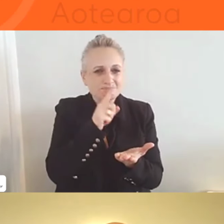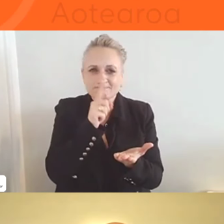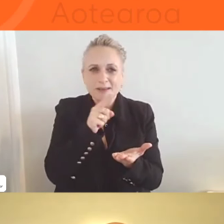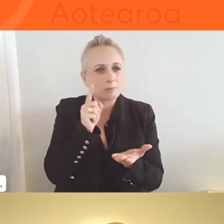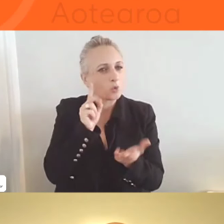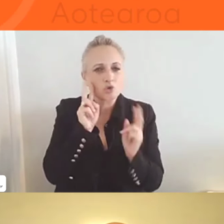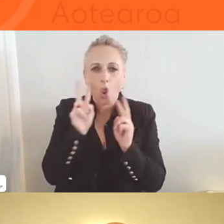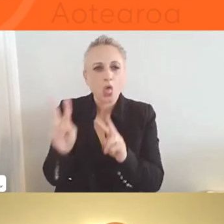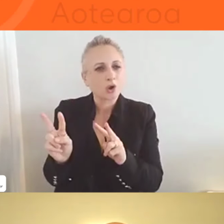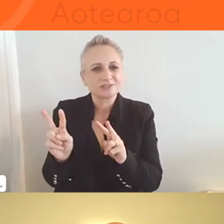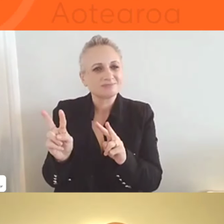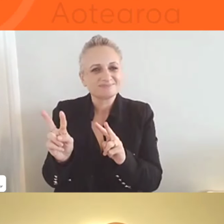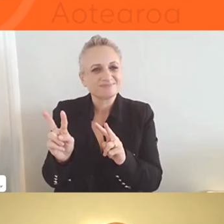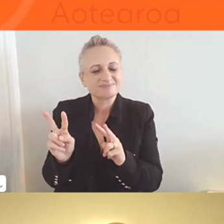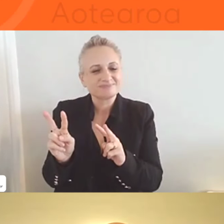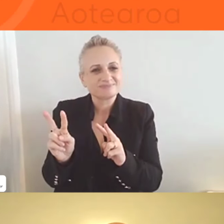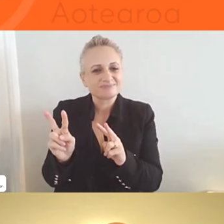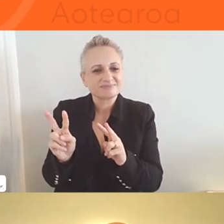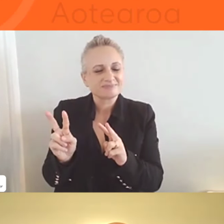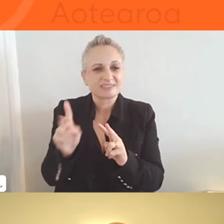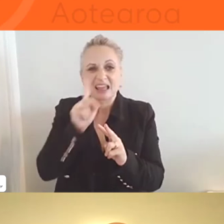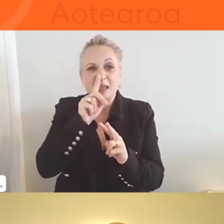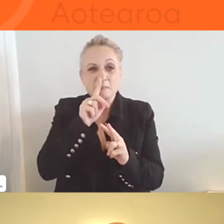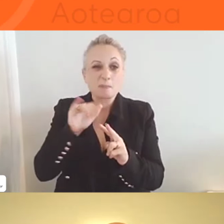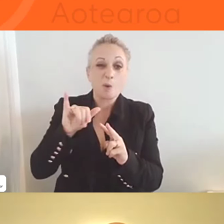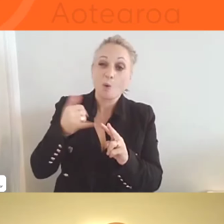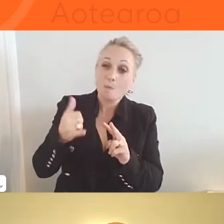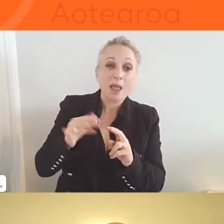only perhaps go to it, designers etc out in the community, when